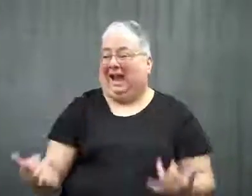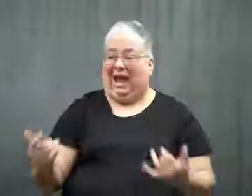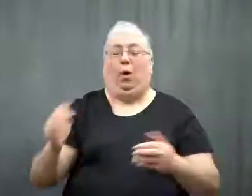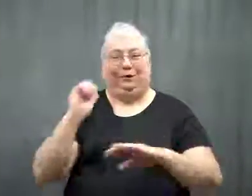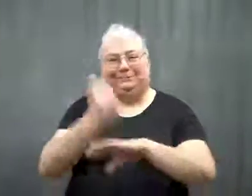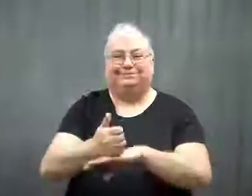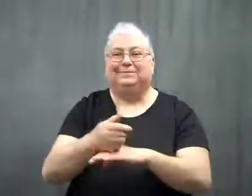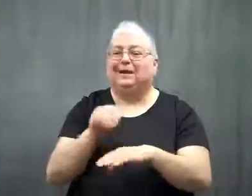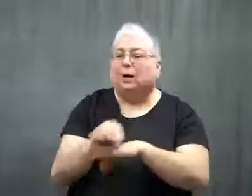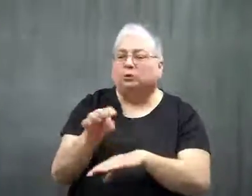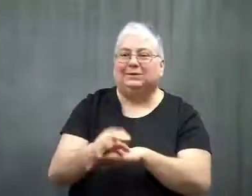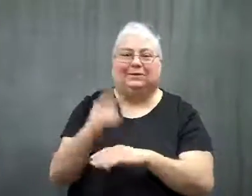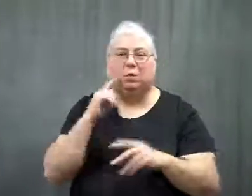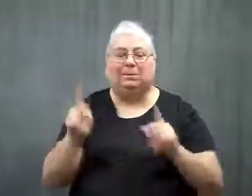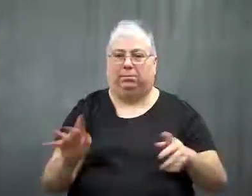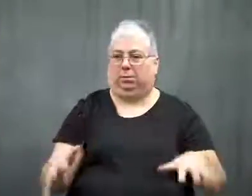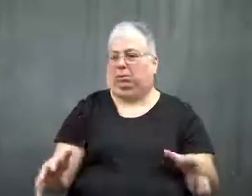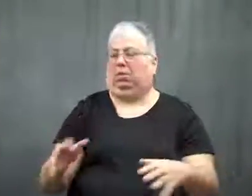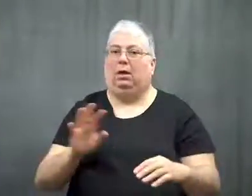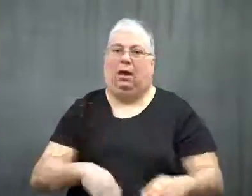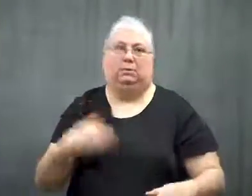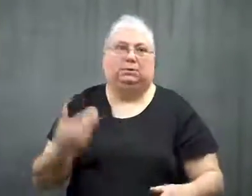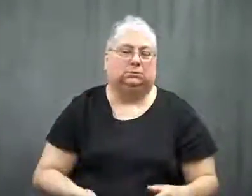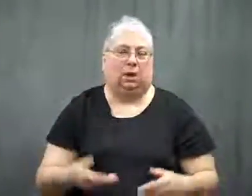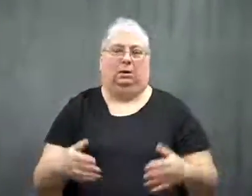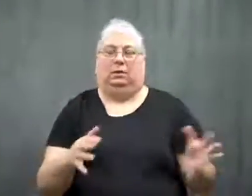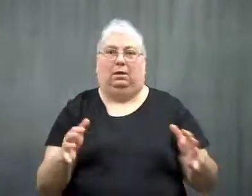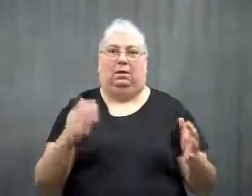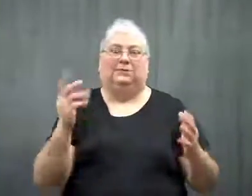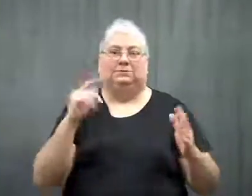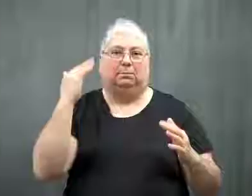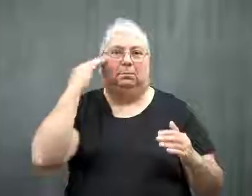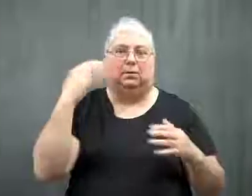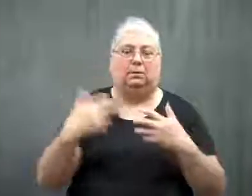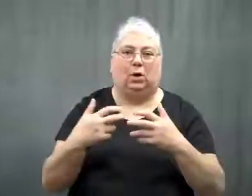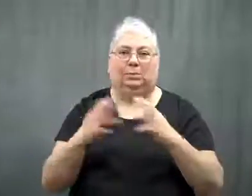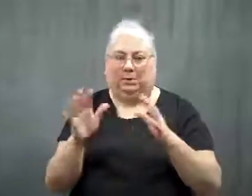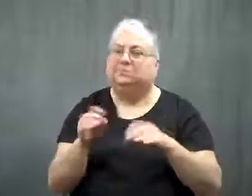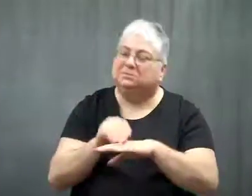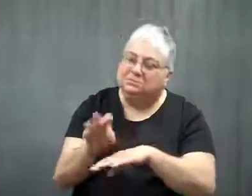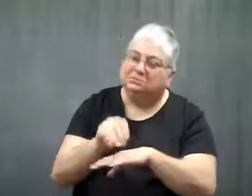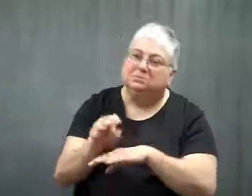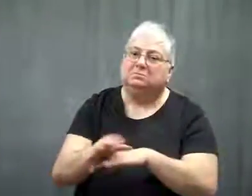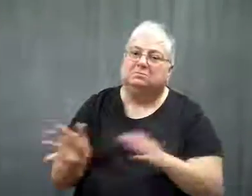They've set up counseling for people with mental trauma.